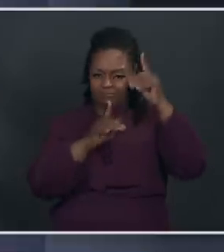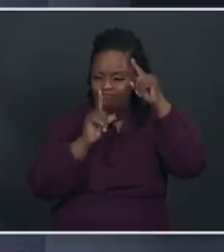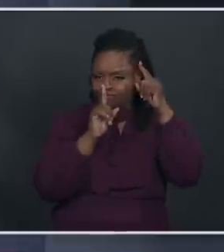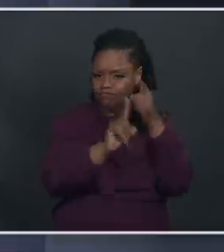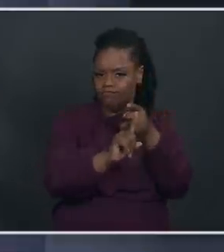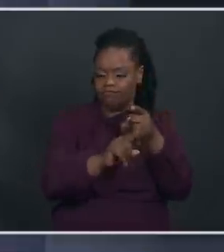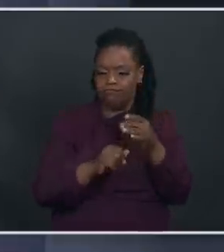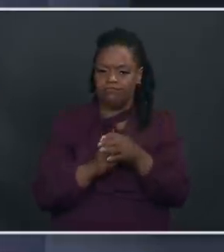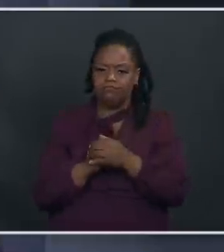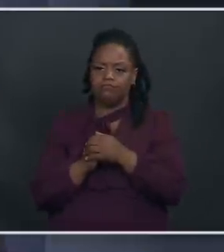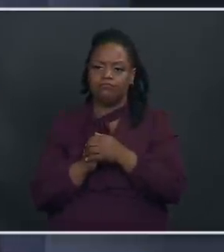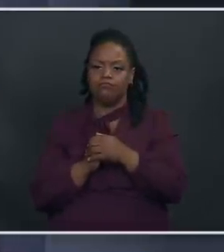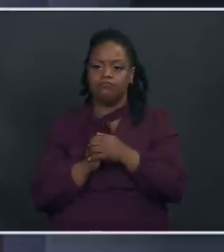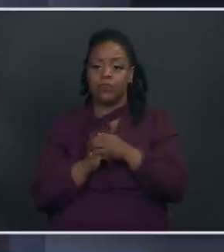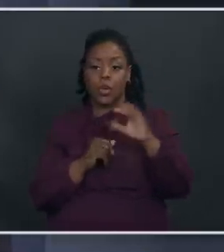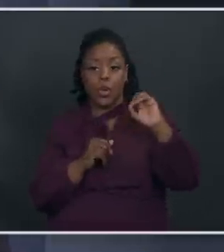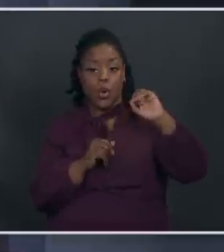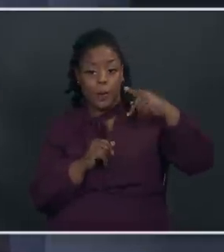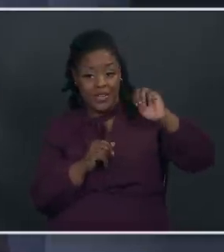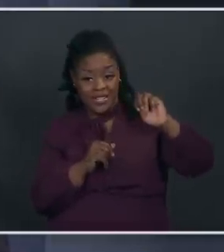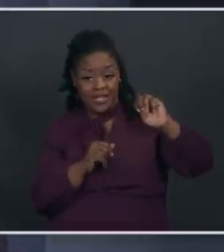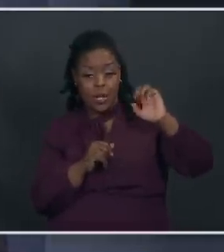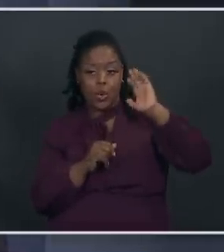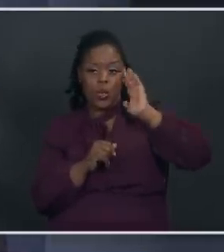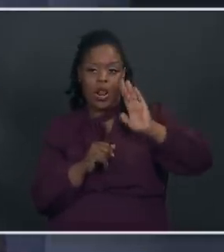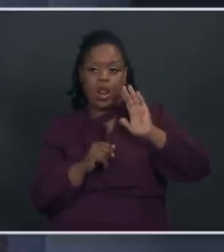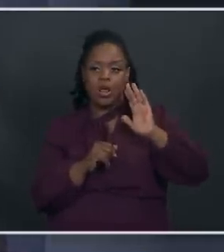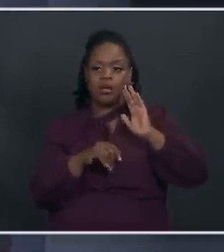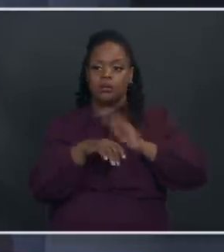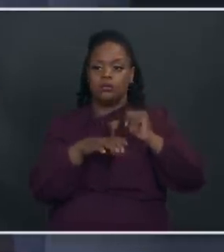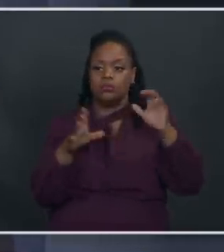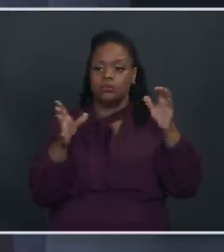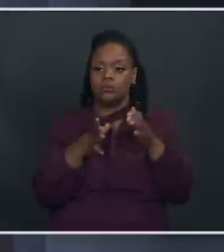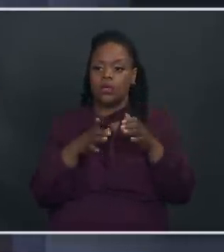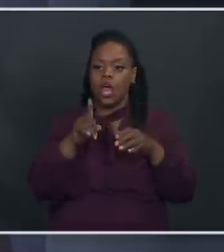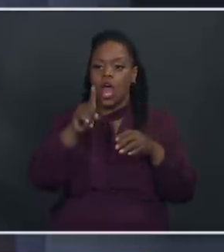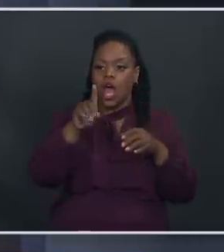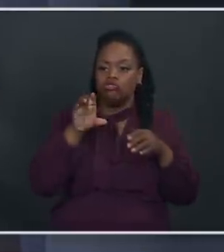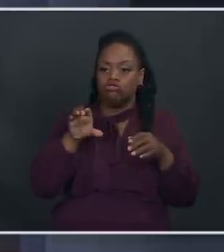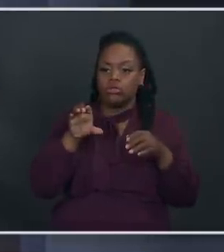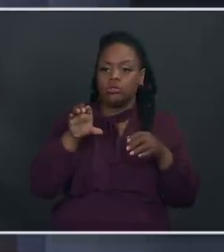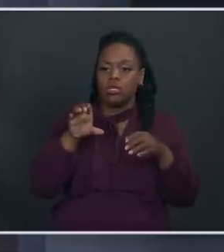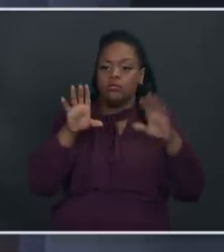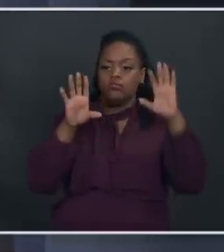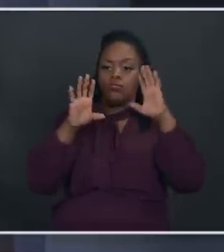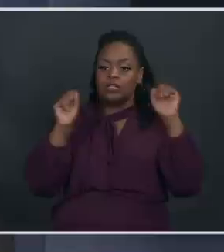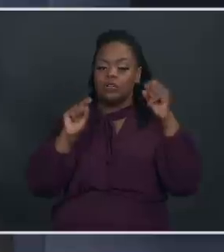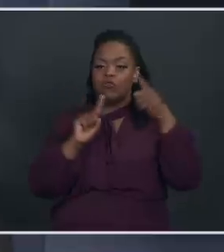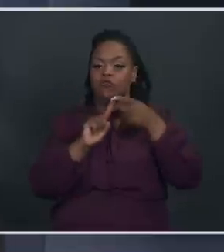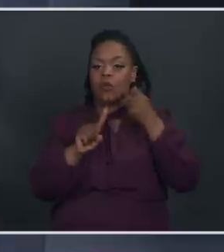I should say; I hate acronyms -- will convene 100 presidents of historically black colleges and universities